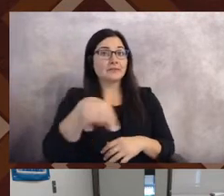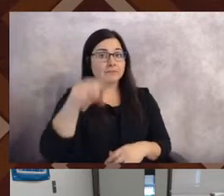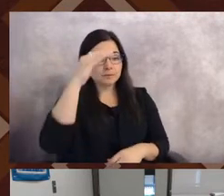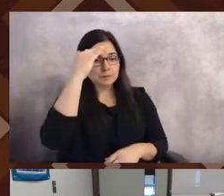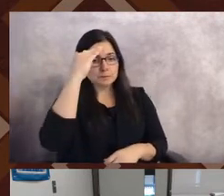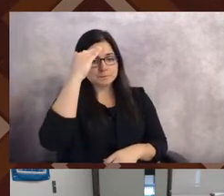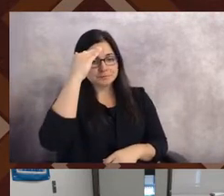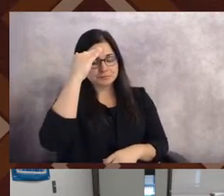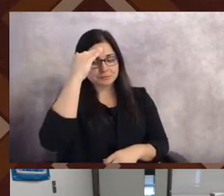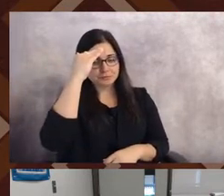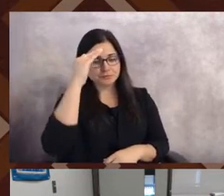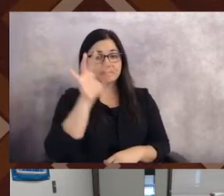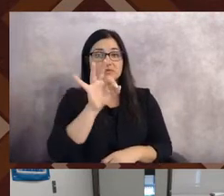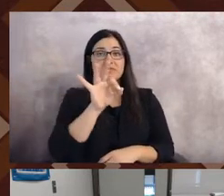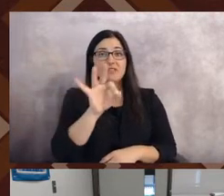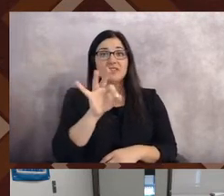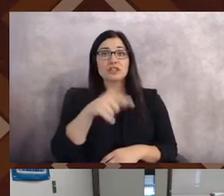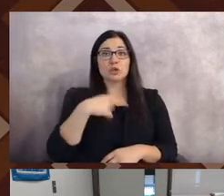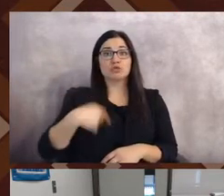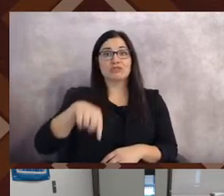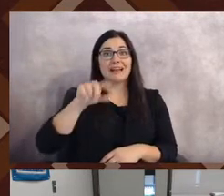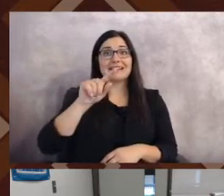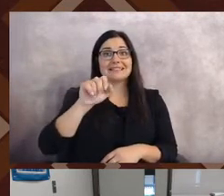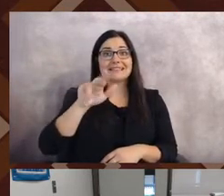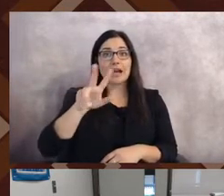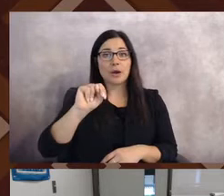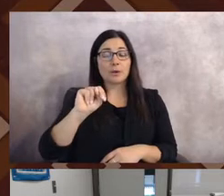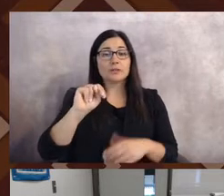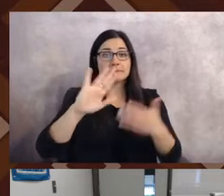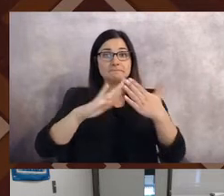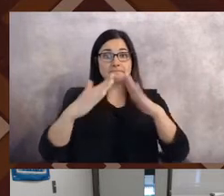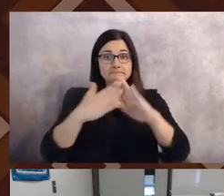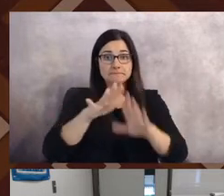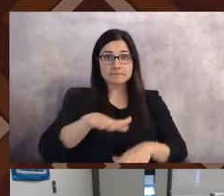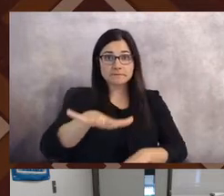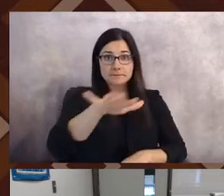where Fresno Chinatown is right.